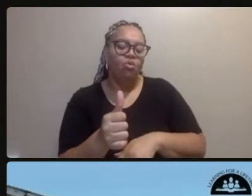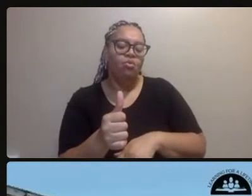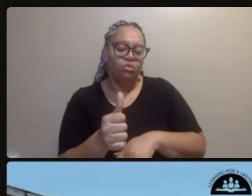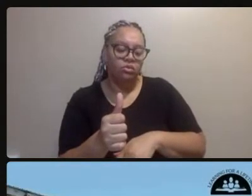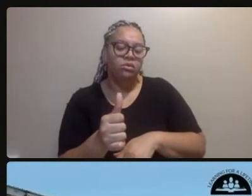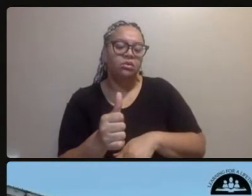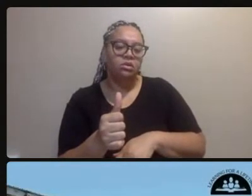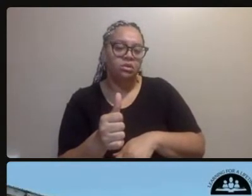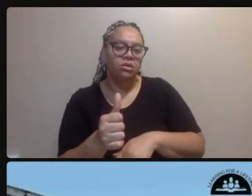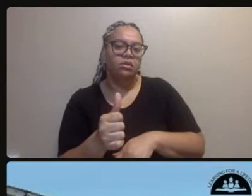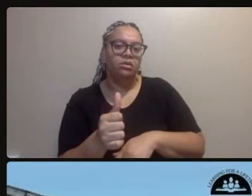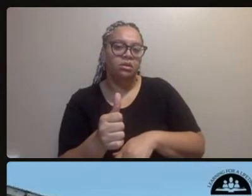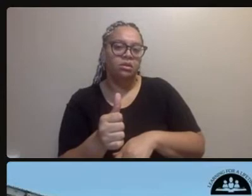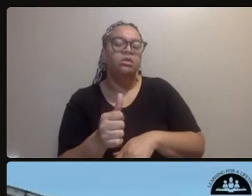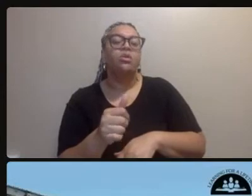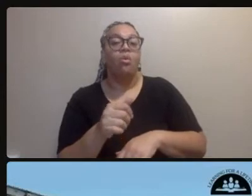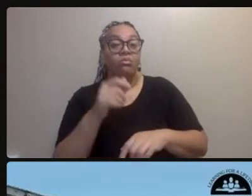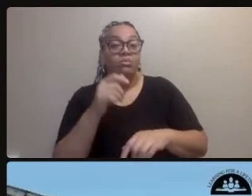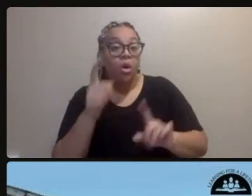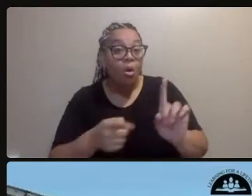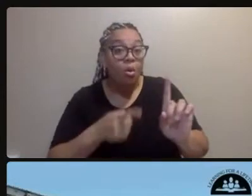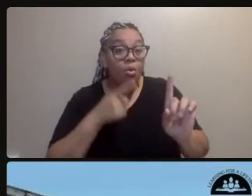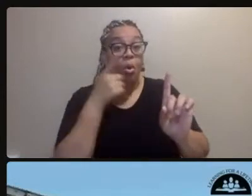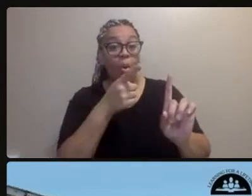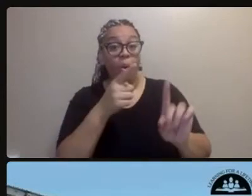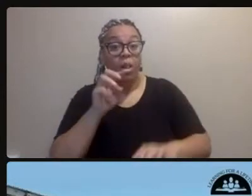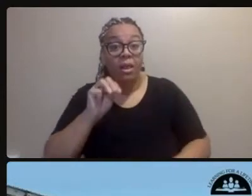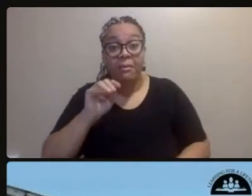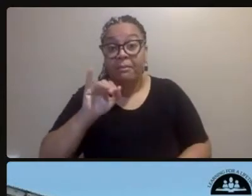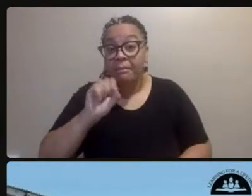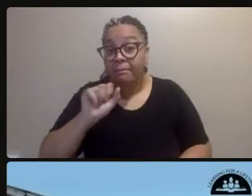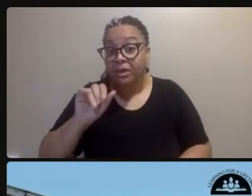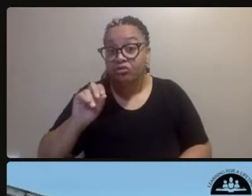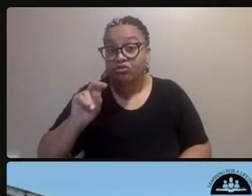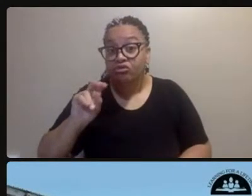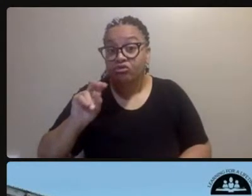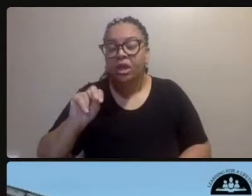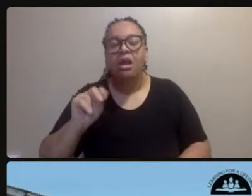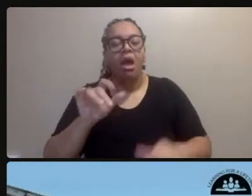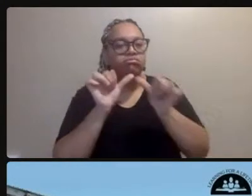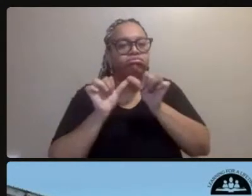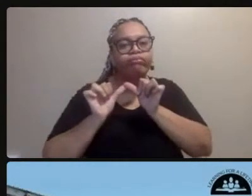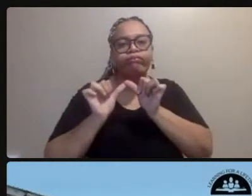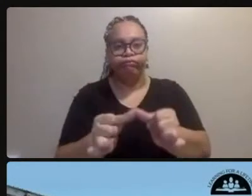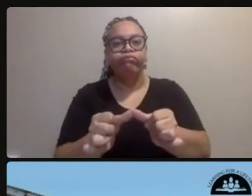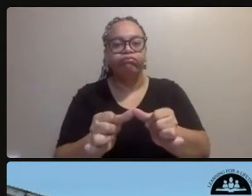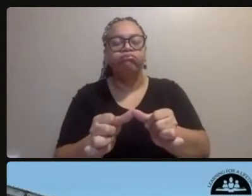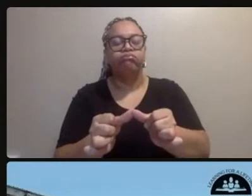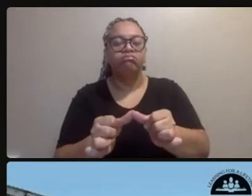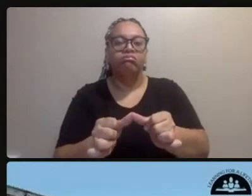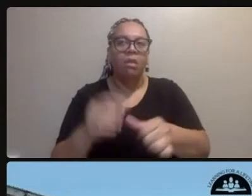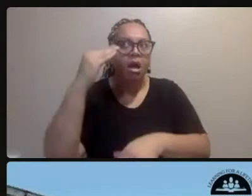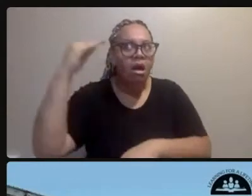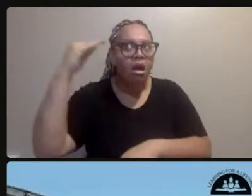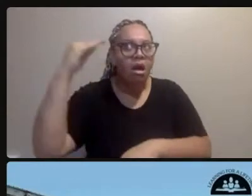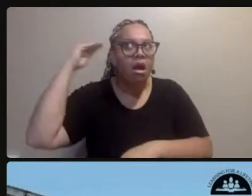THE CONCEPT IS YOU WANT TO MAKE